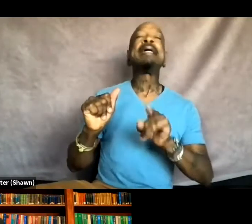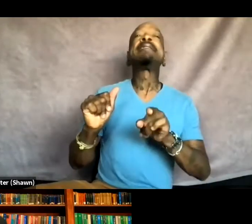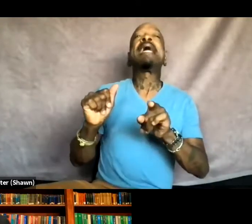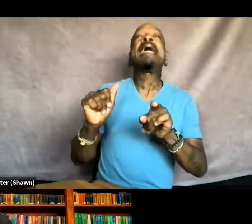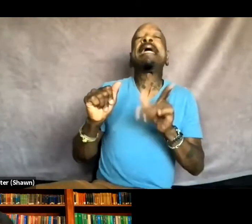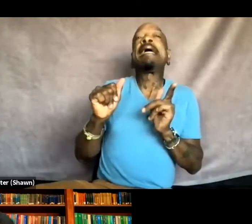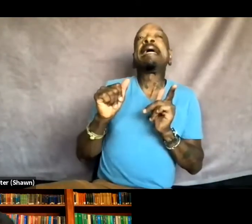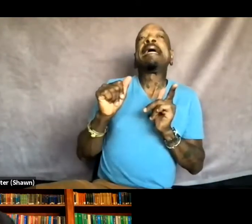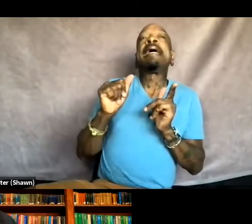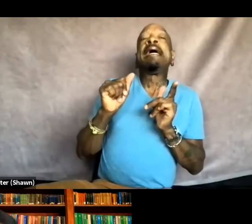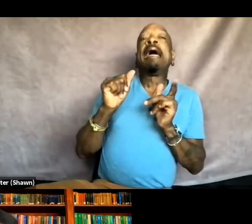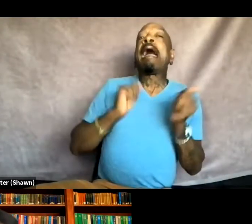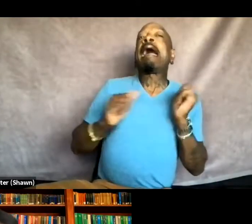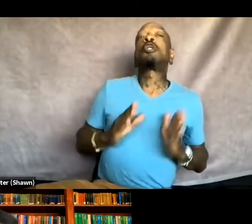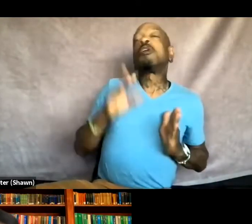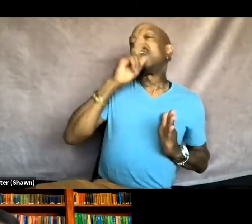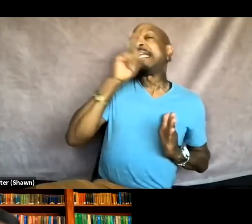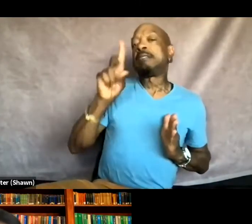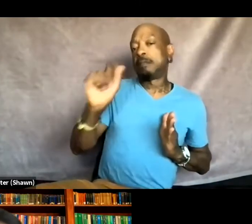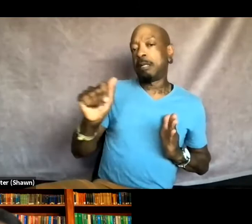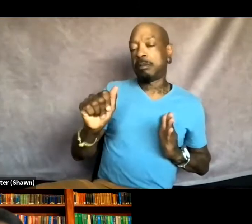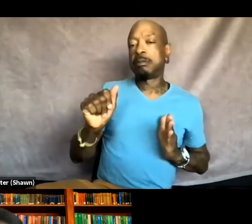Nicole Redding (she/her): So I'm curious to hear what your thoughts are on this and what